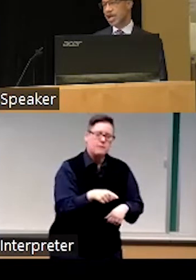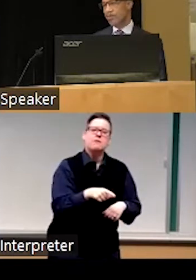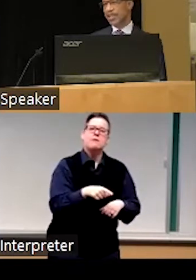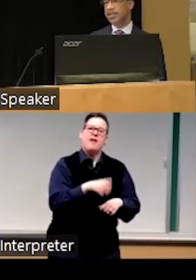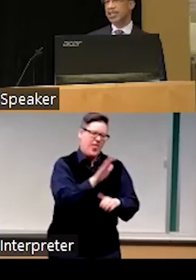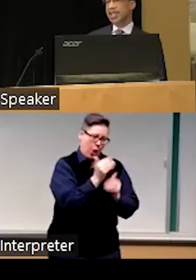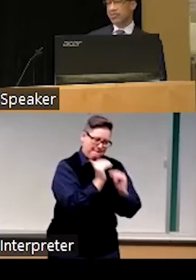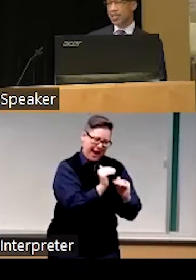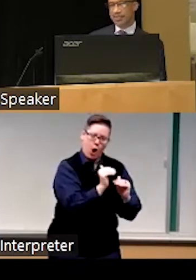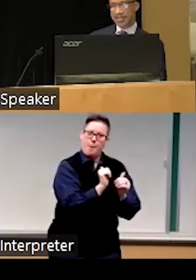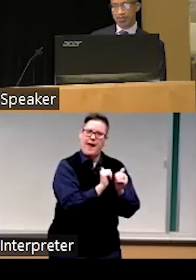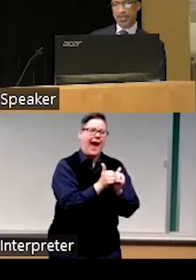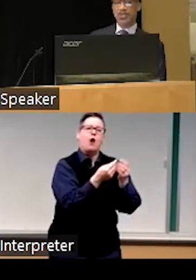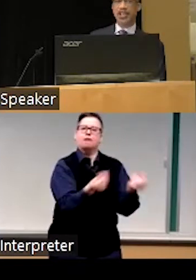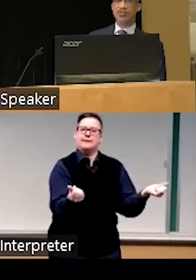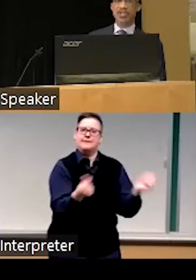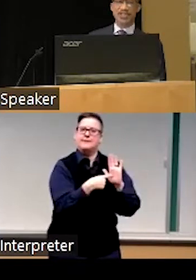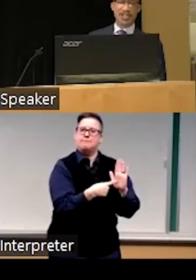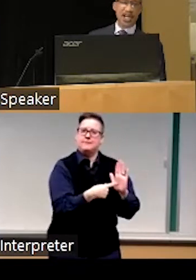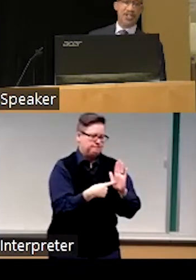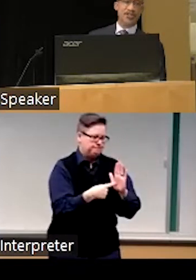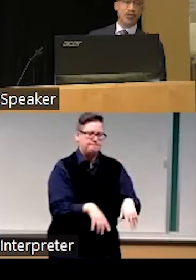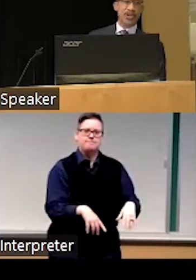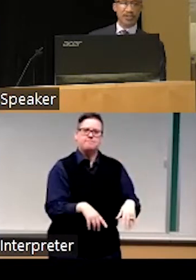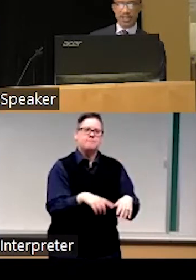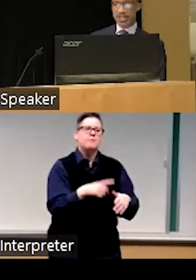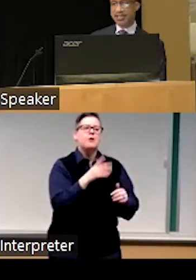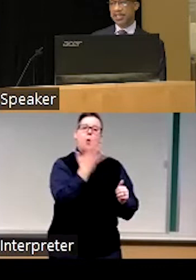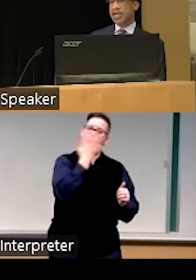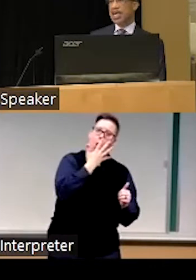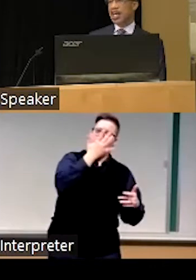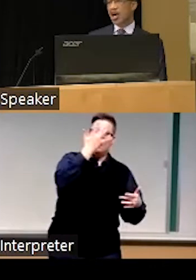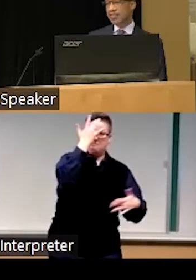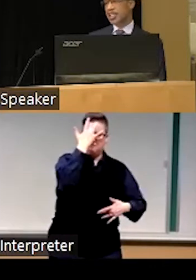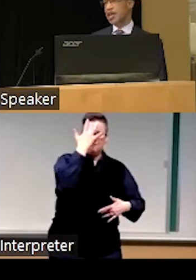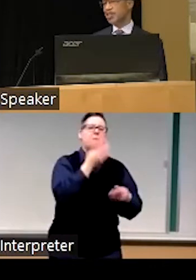impairment getting rid of the symptoms getting rid of the sides of the mental illness and oftentimes